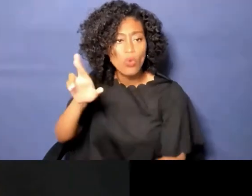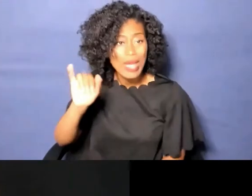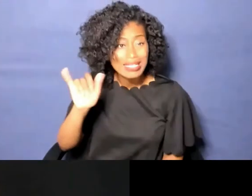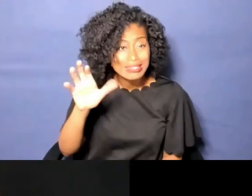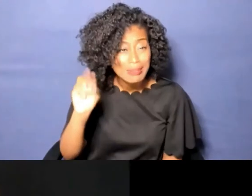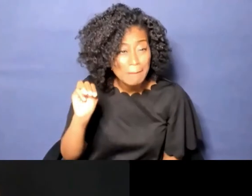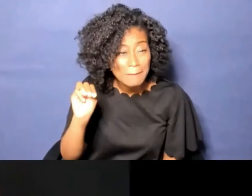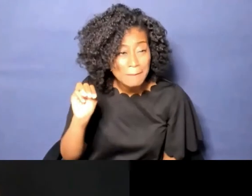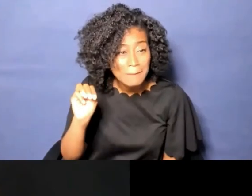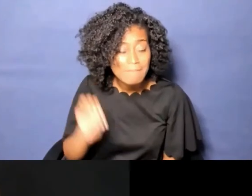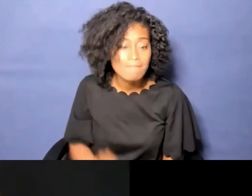SYLVIA: